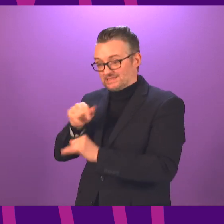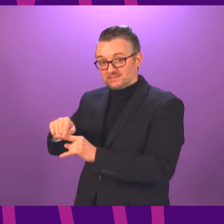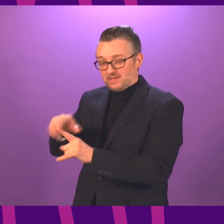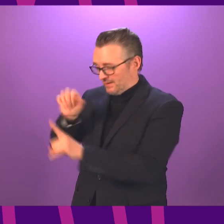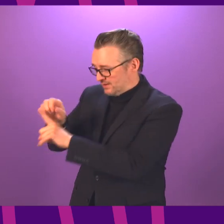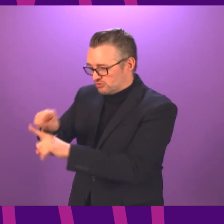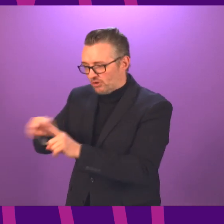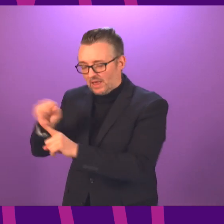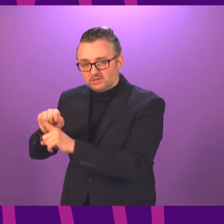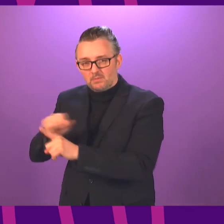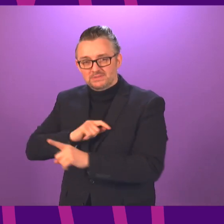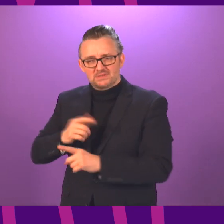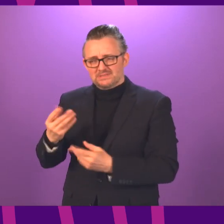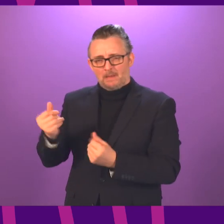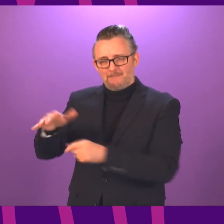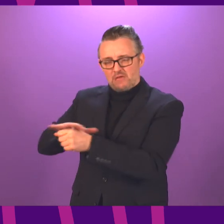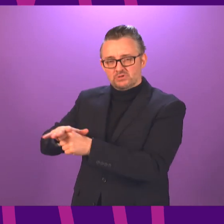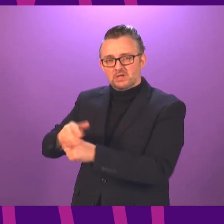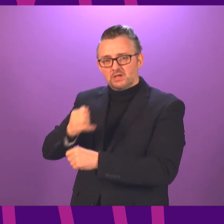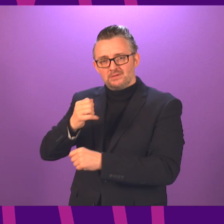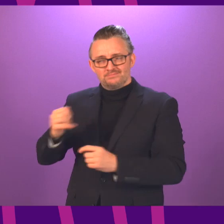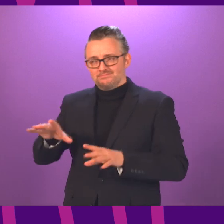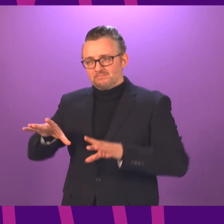to be a stubbornly high prevalence of the virus.